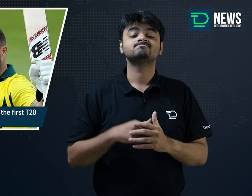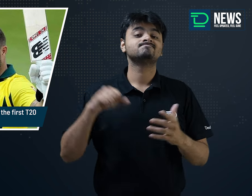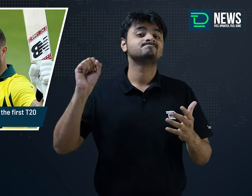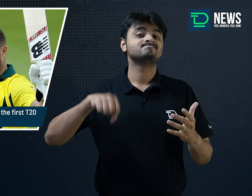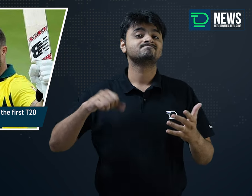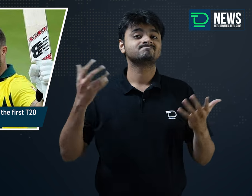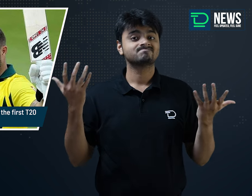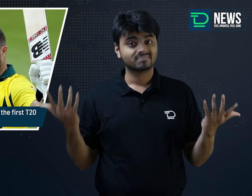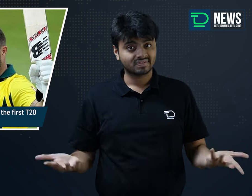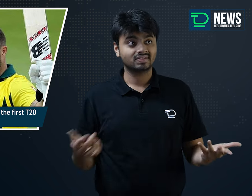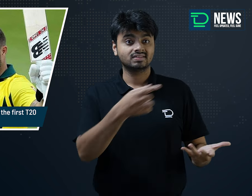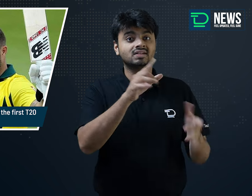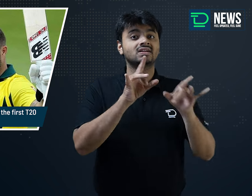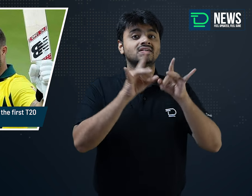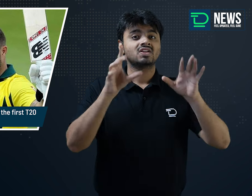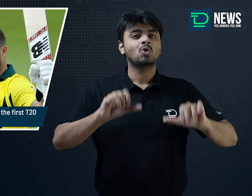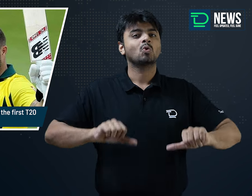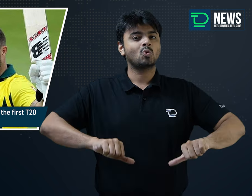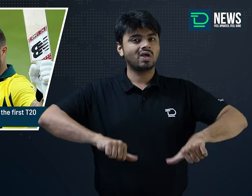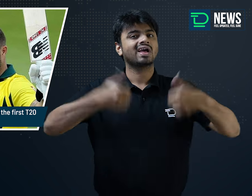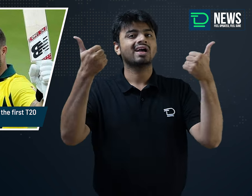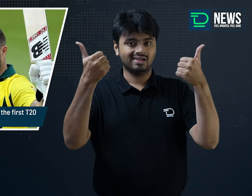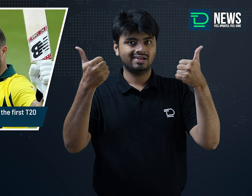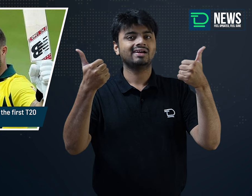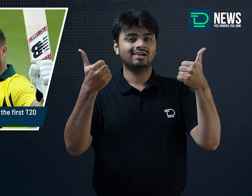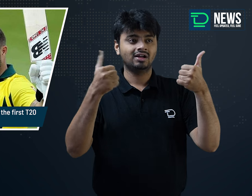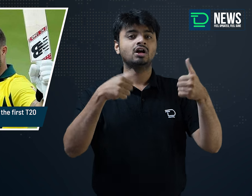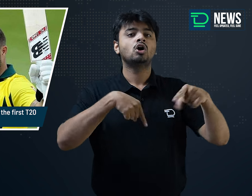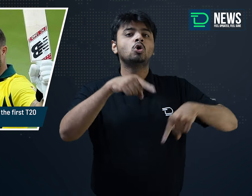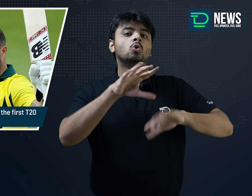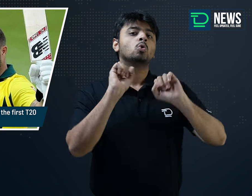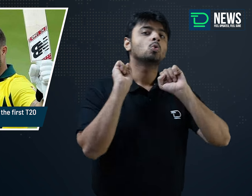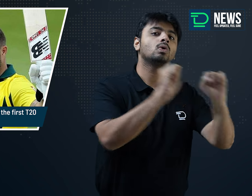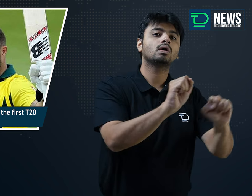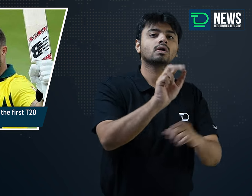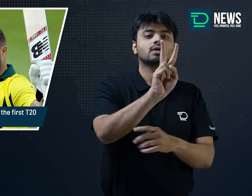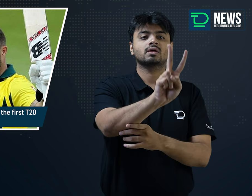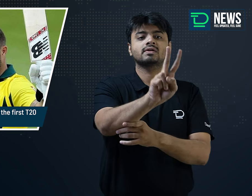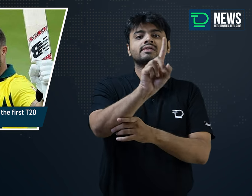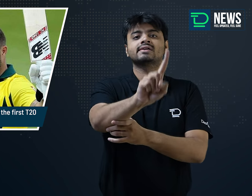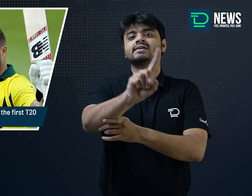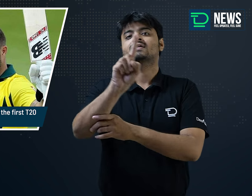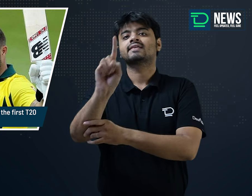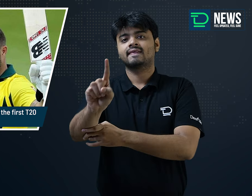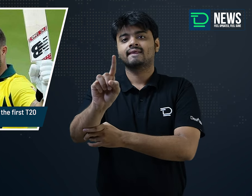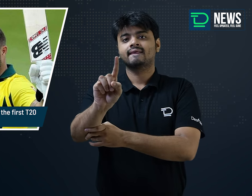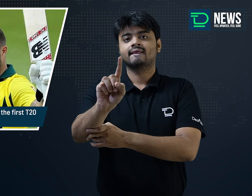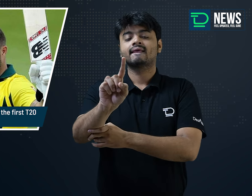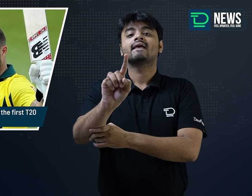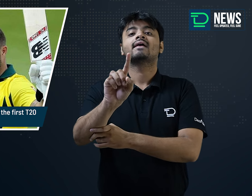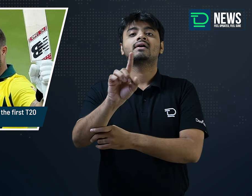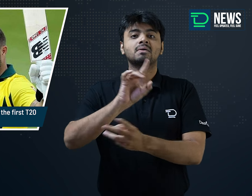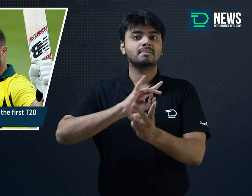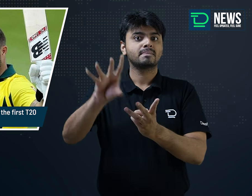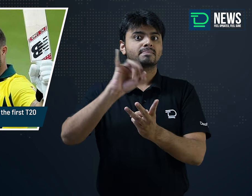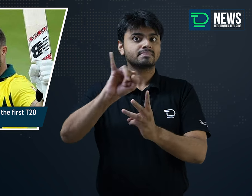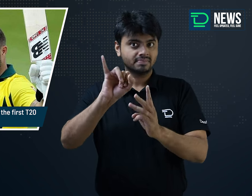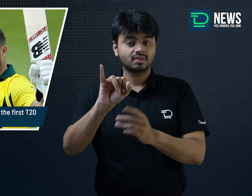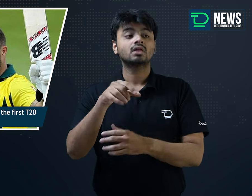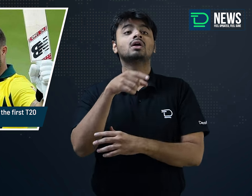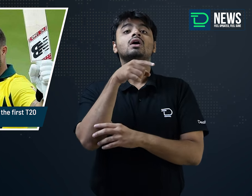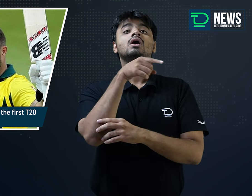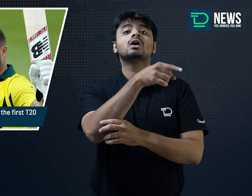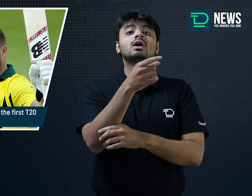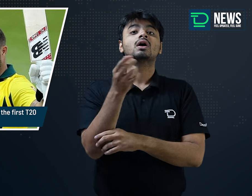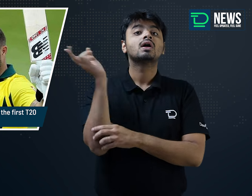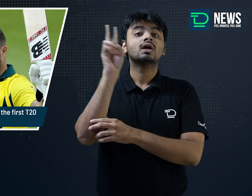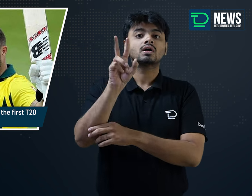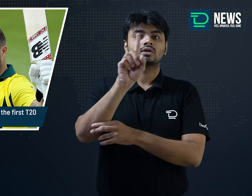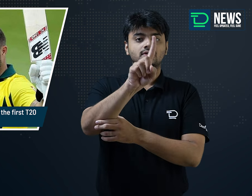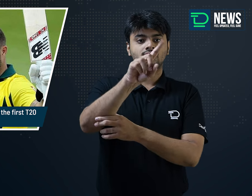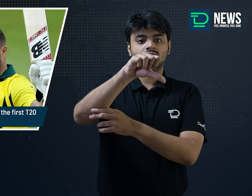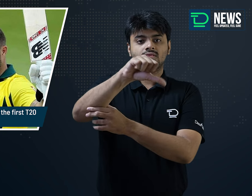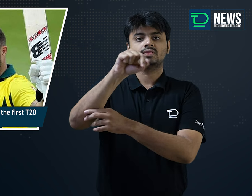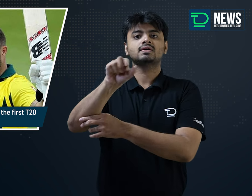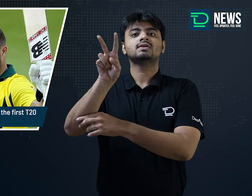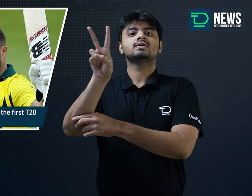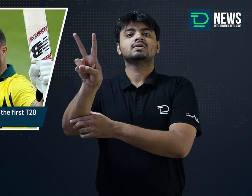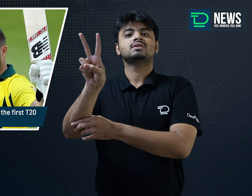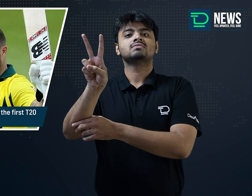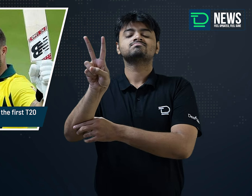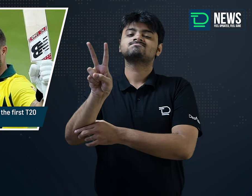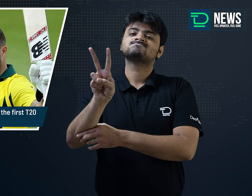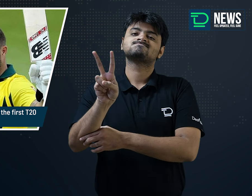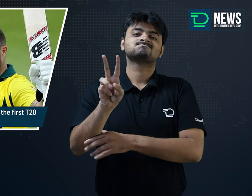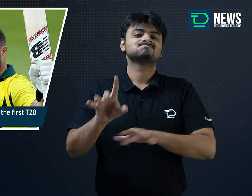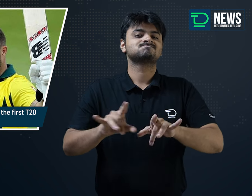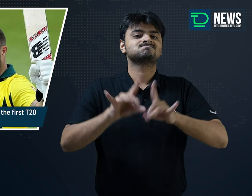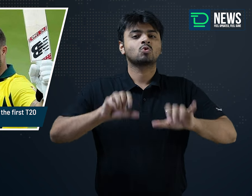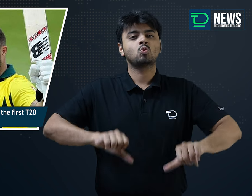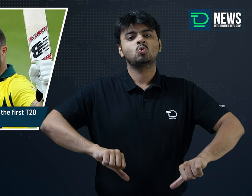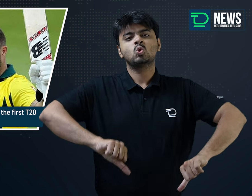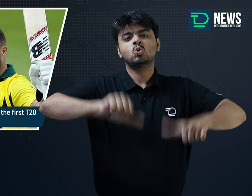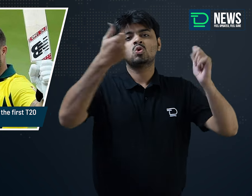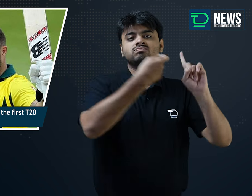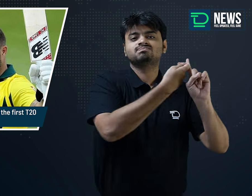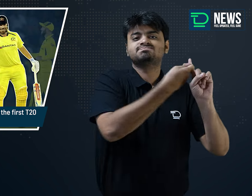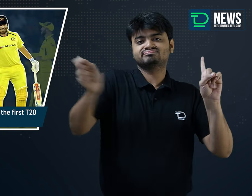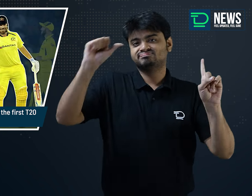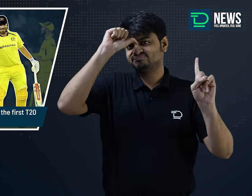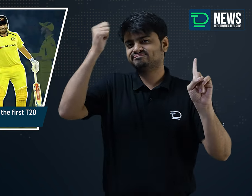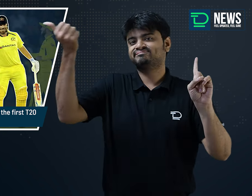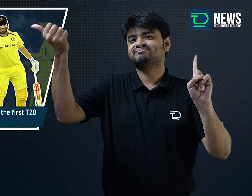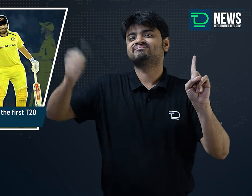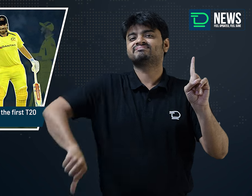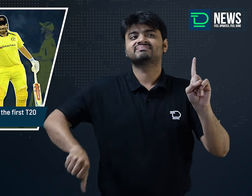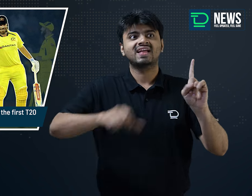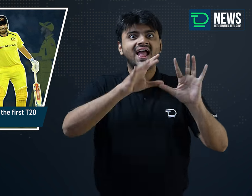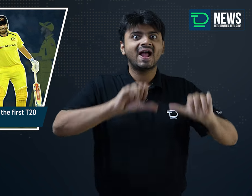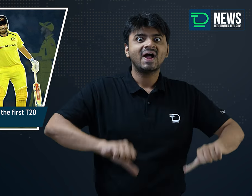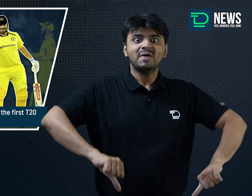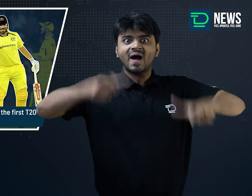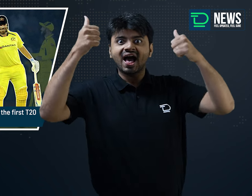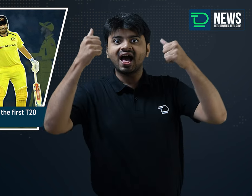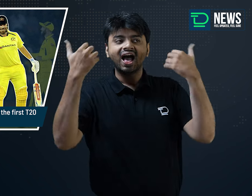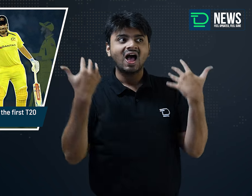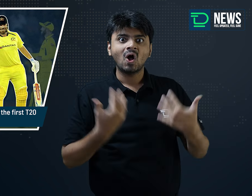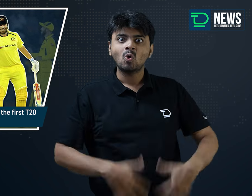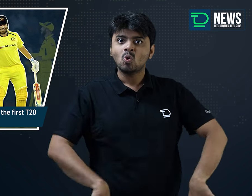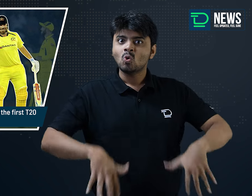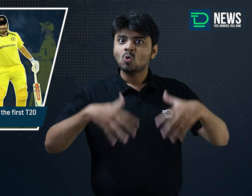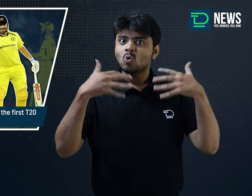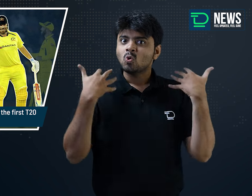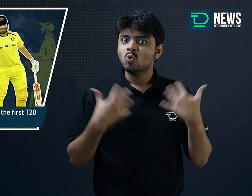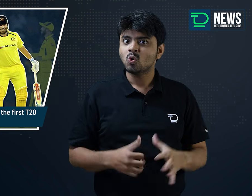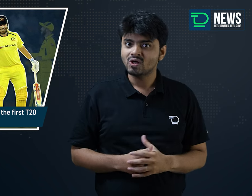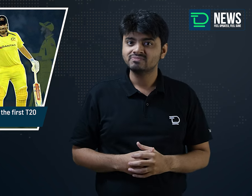Yes, Finally Australia won the match in 19.2 overs by scoring 211 runs.